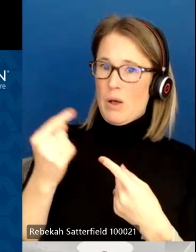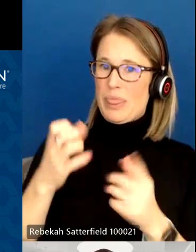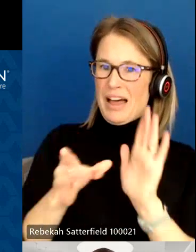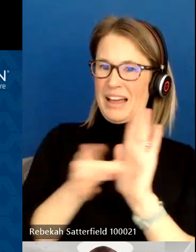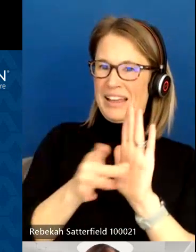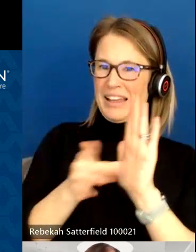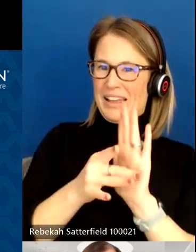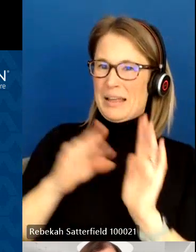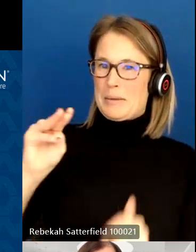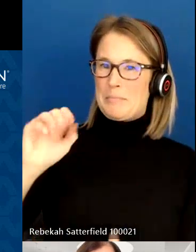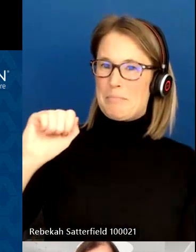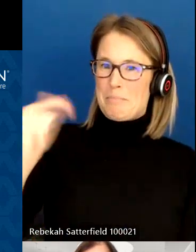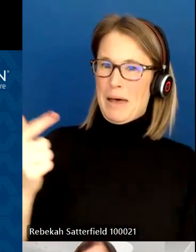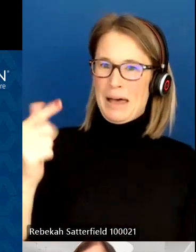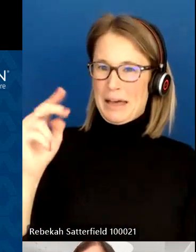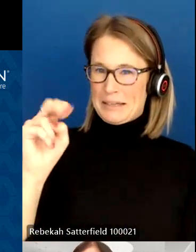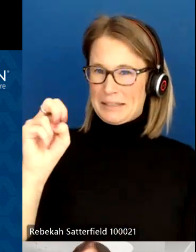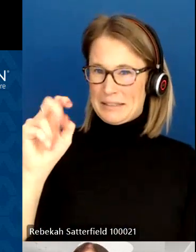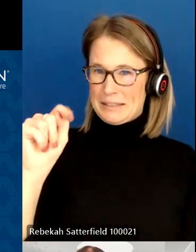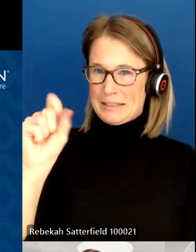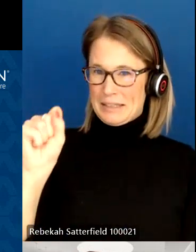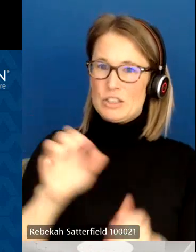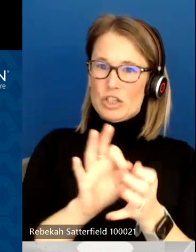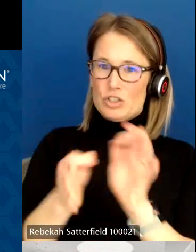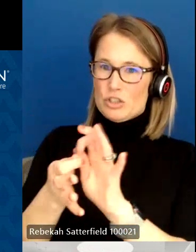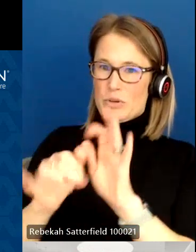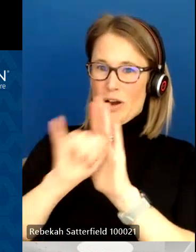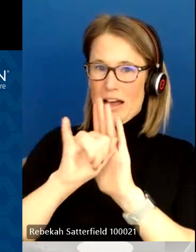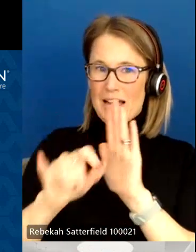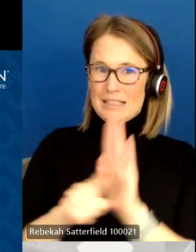love the magnets The Interpreter identification magnets that you spoke of have you ever seen one